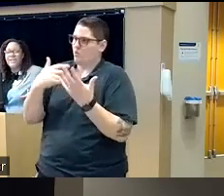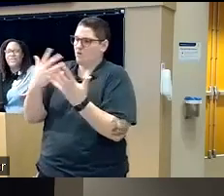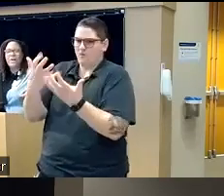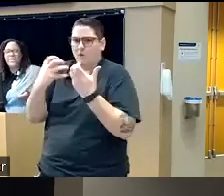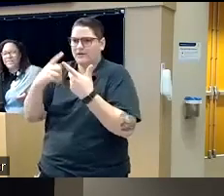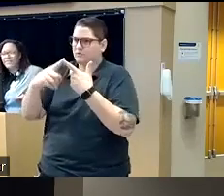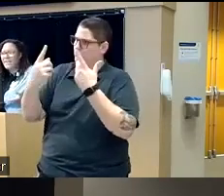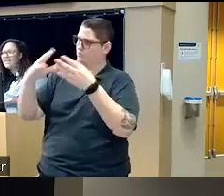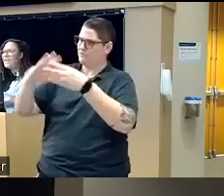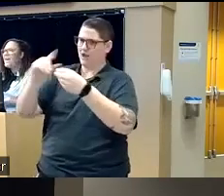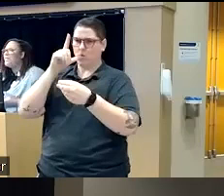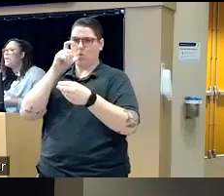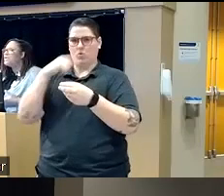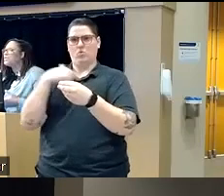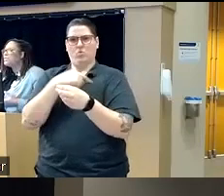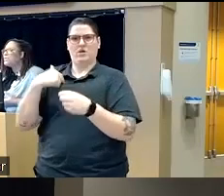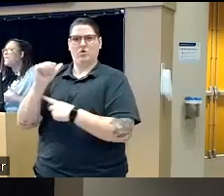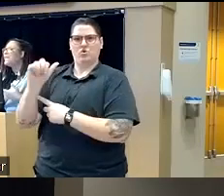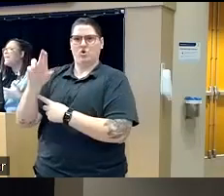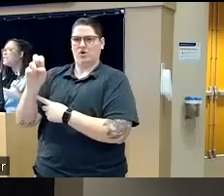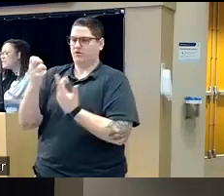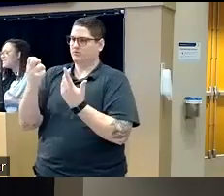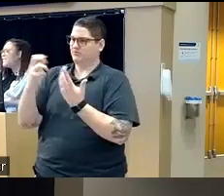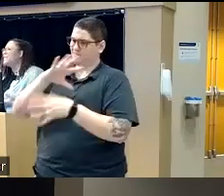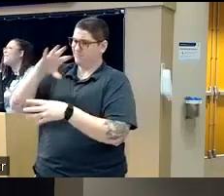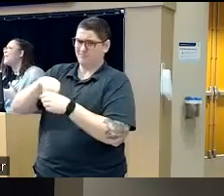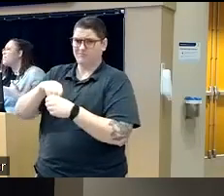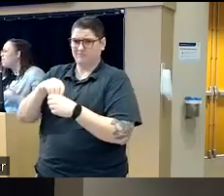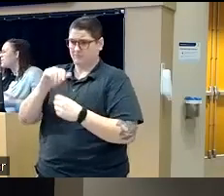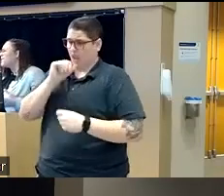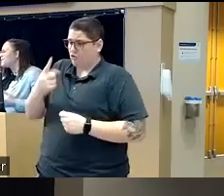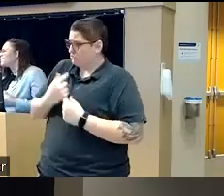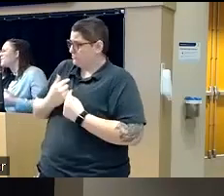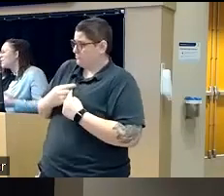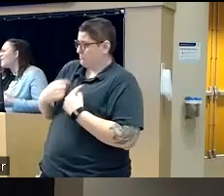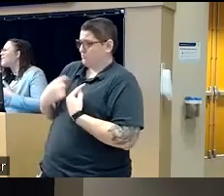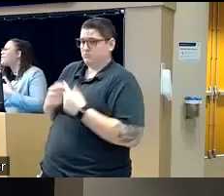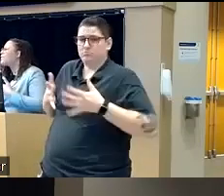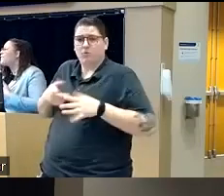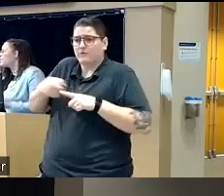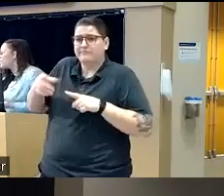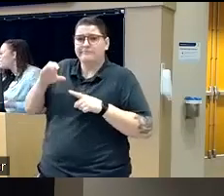as strong recovery a truly interdisciplinary and multi-disciplinary and interprofessional